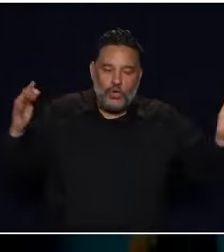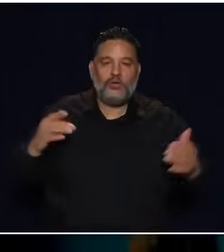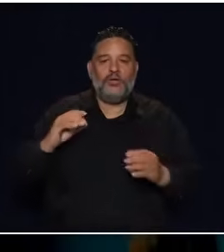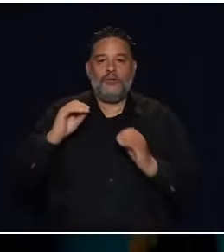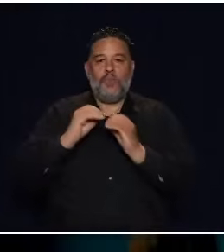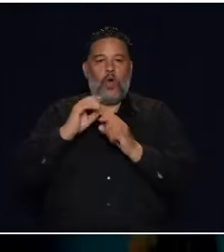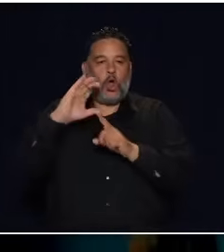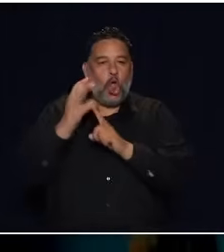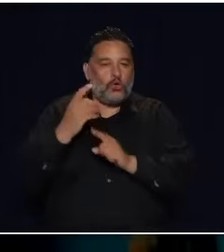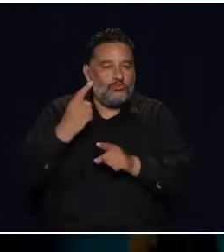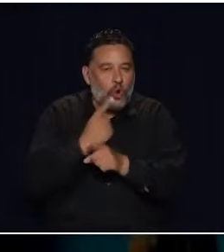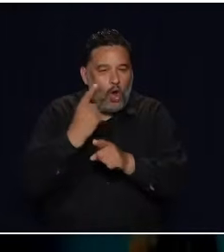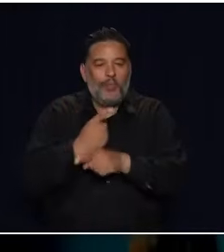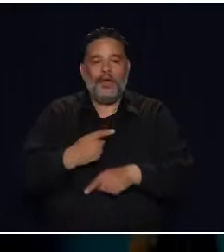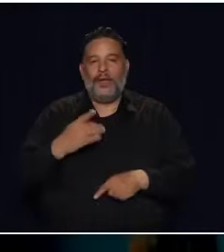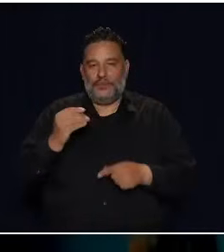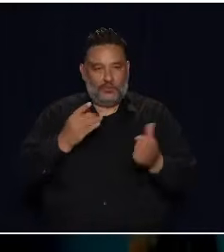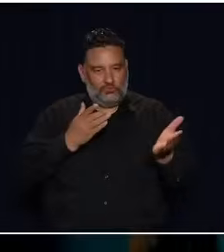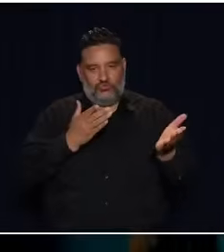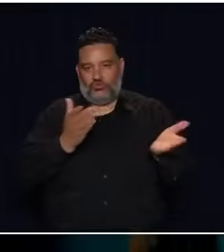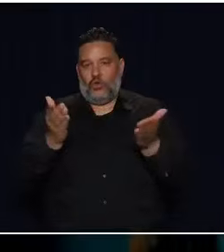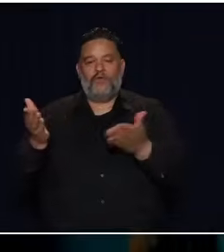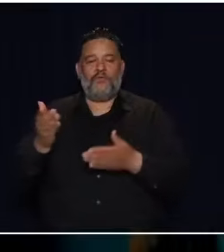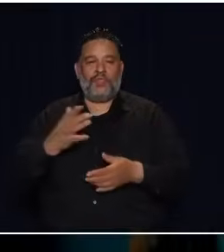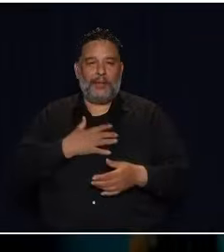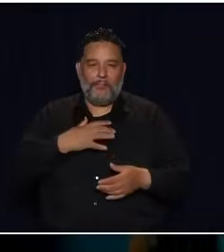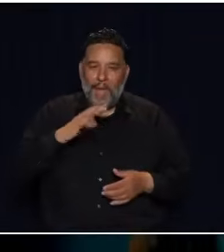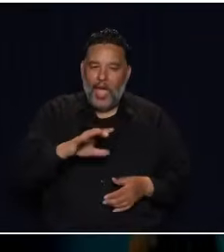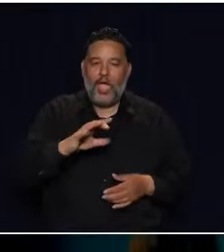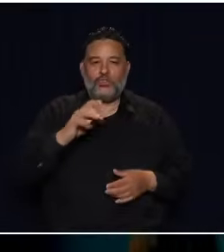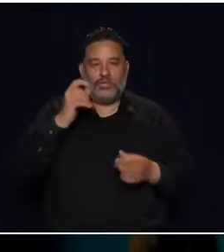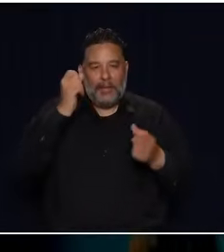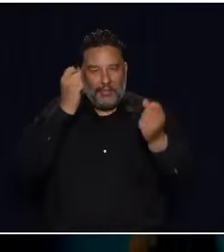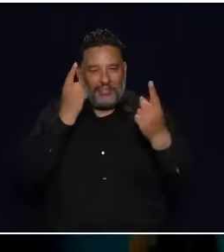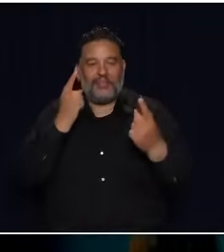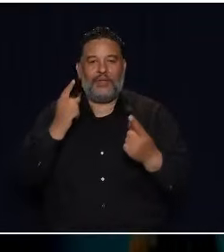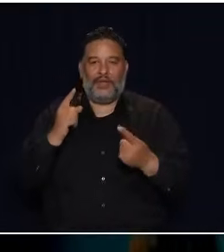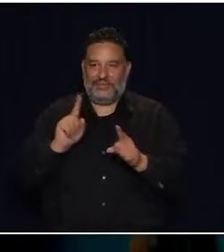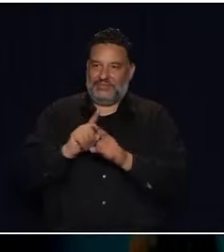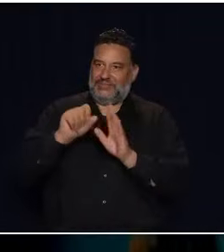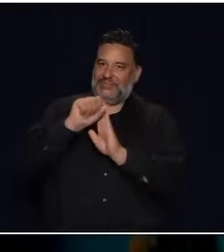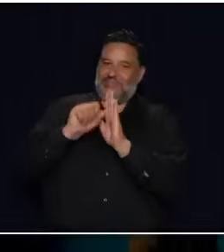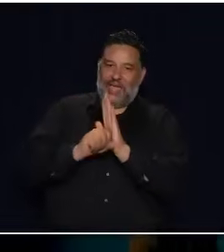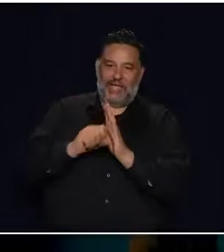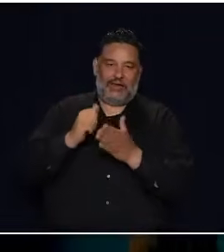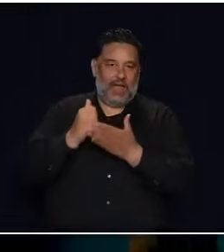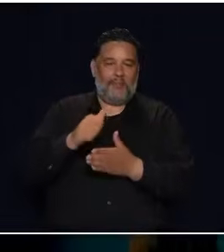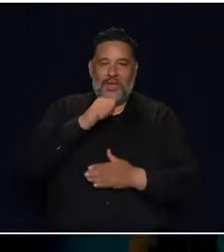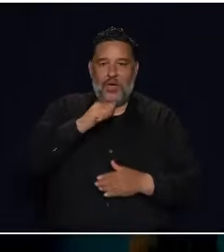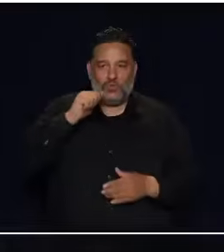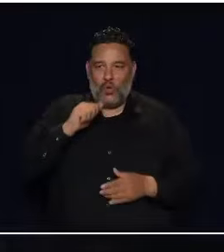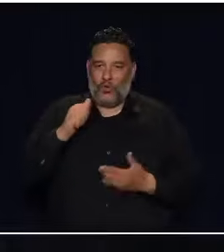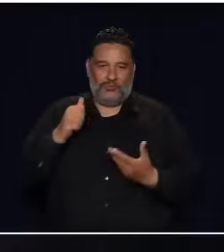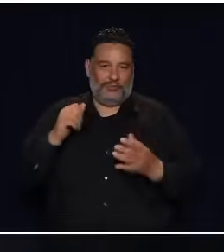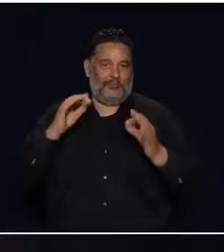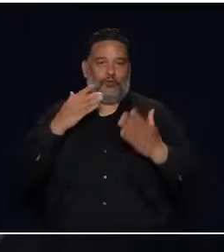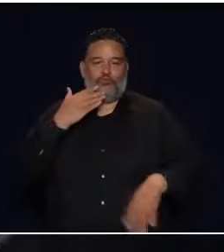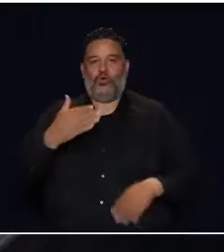IT WILL SERVE STUDENTS WELL. IT WILL ALLOW ARIZONA TO BE MORE DIVERSE, MORE CULTURALLY